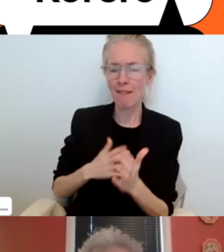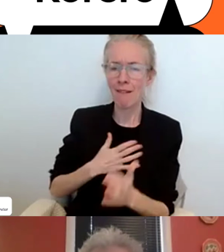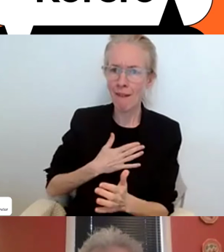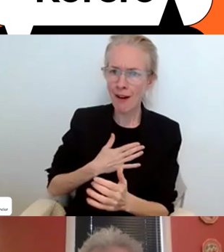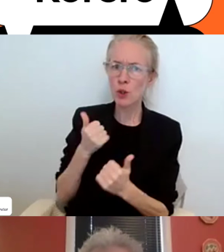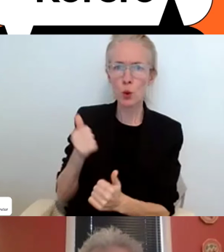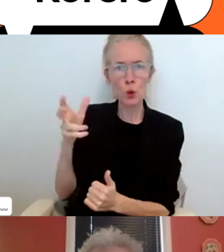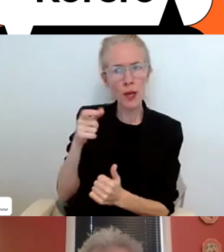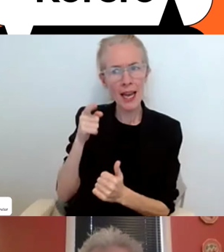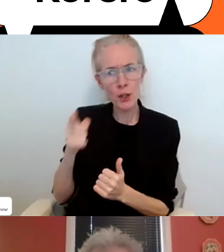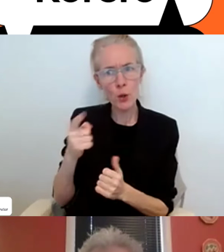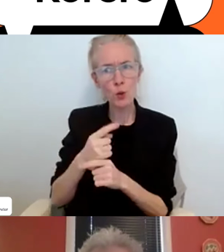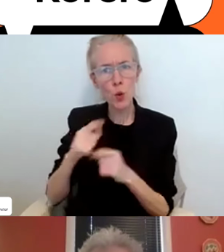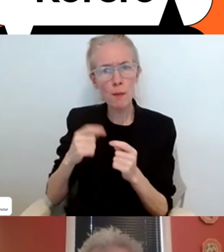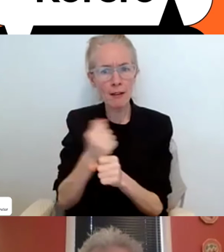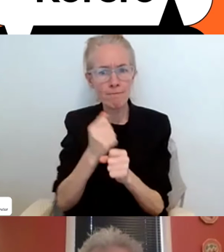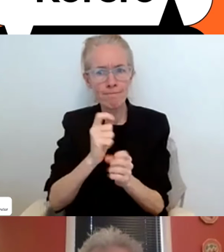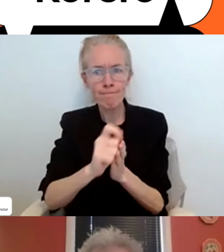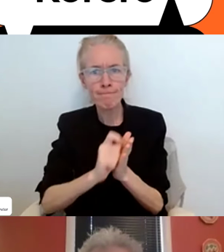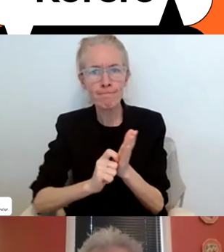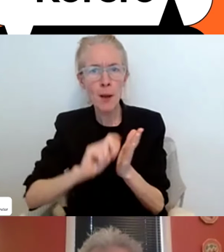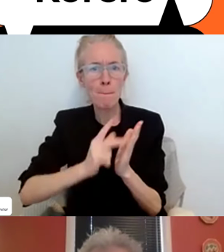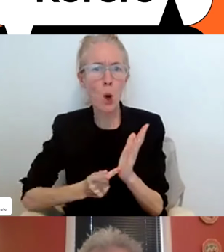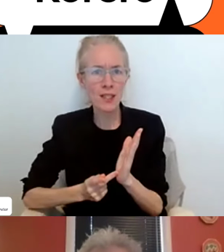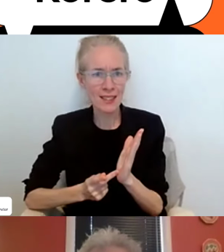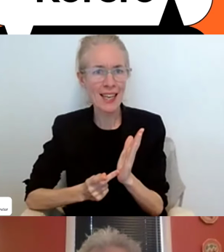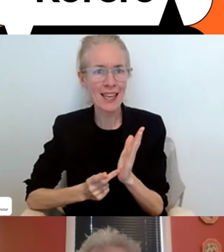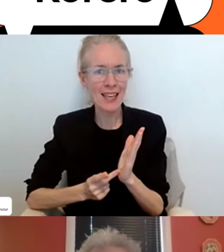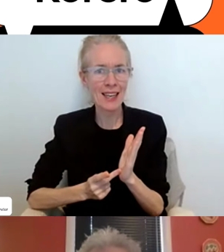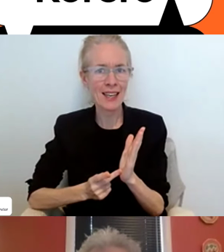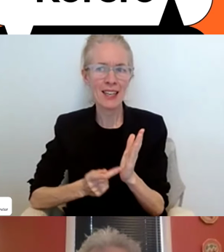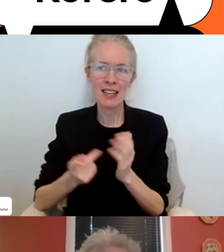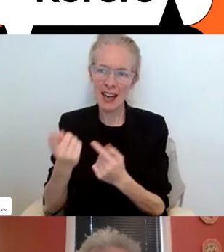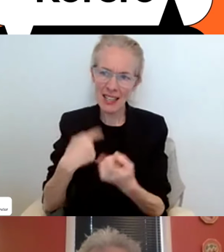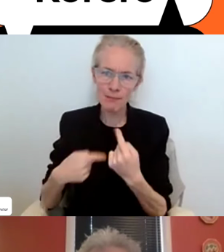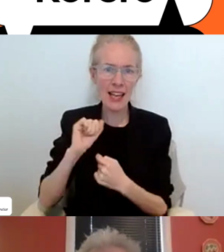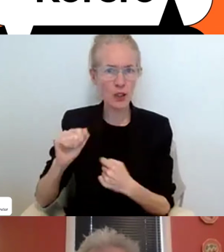list of ways to attack it, because, yeah, if the rest of the country